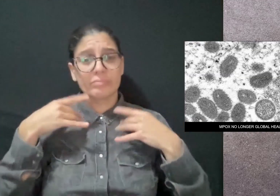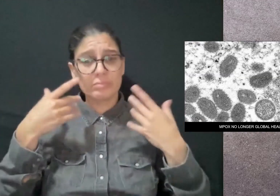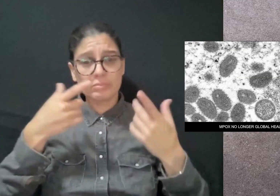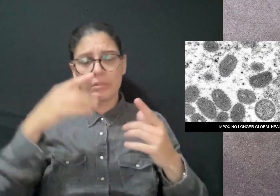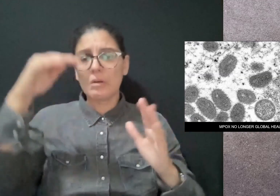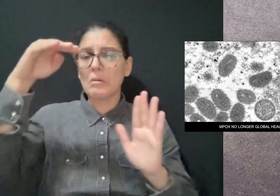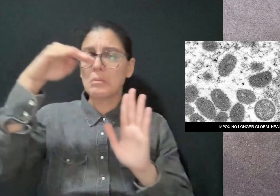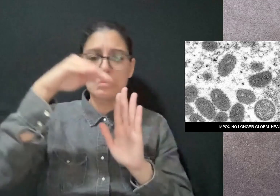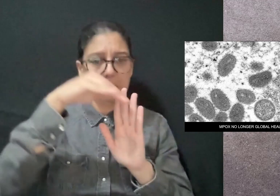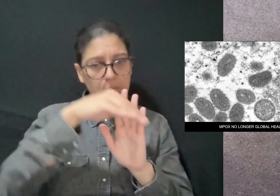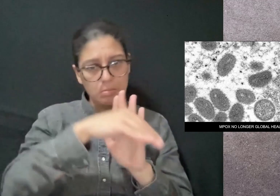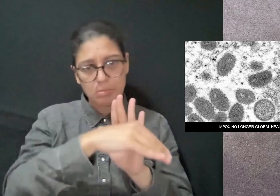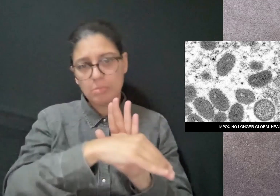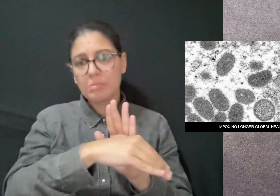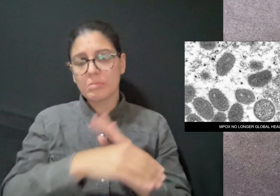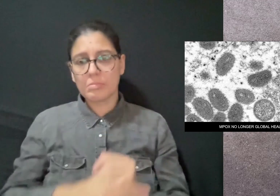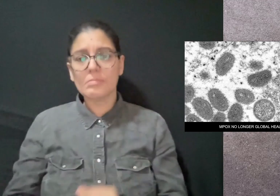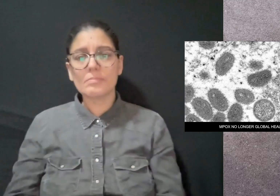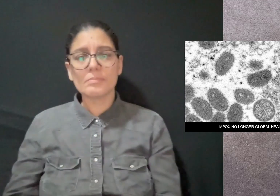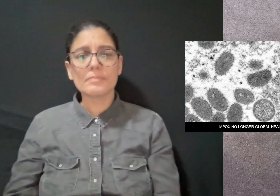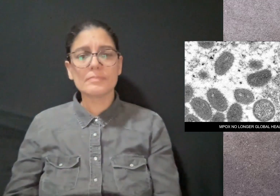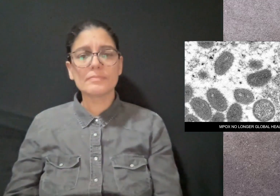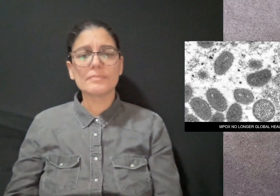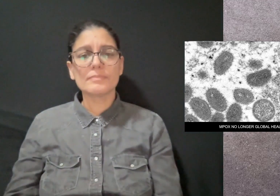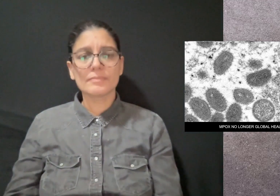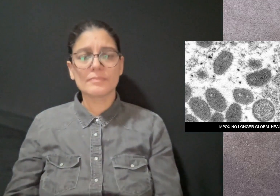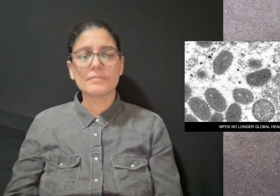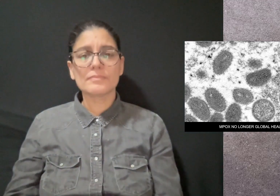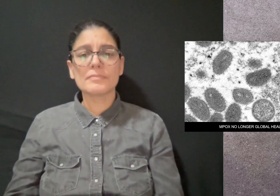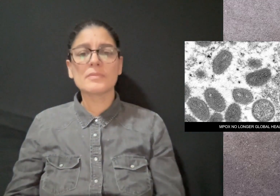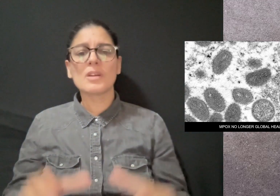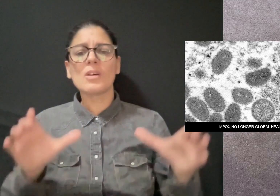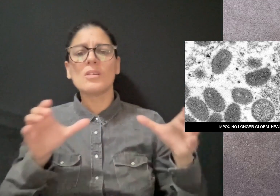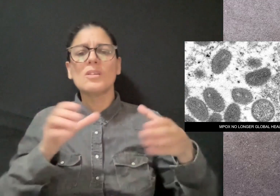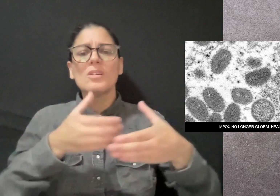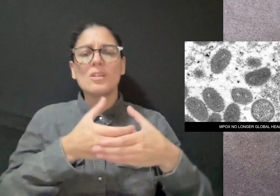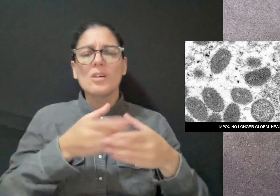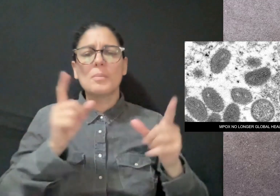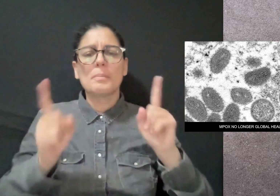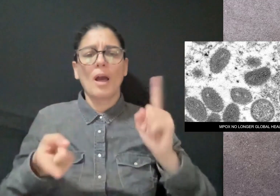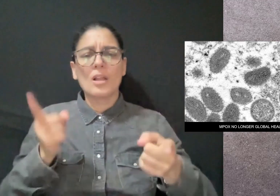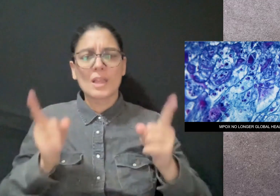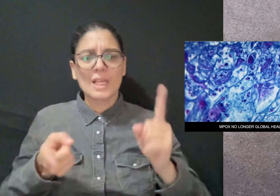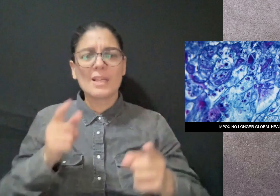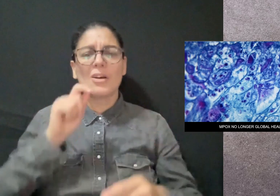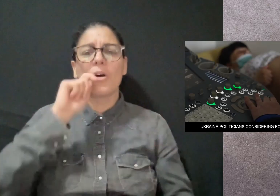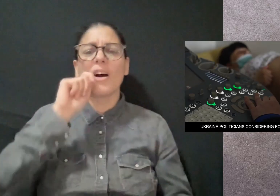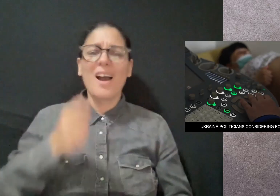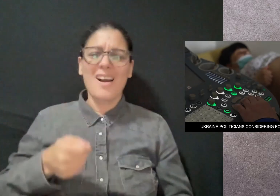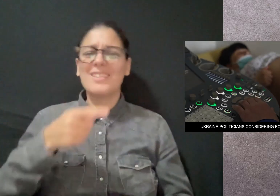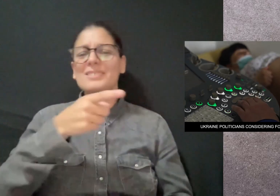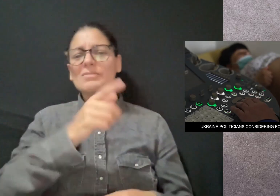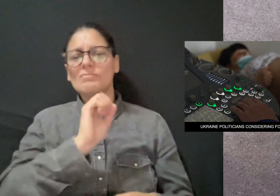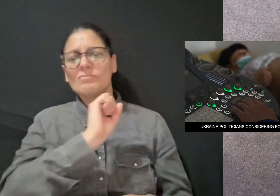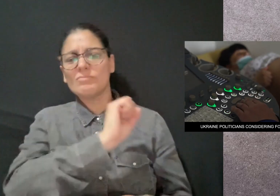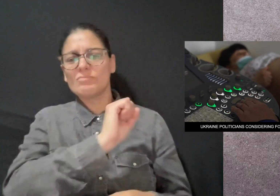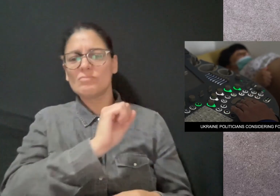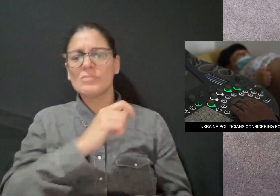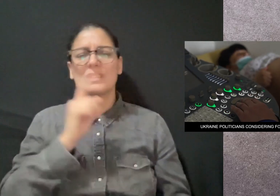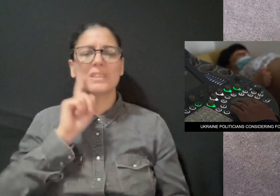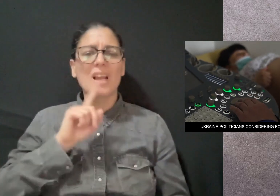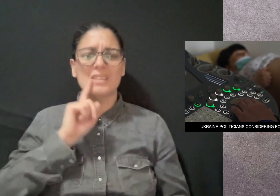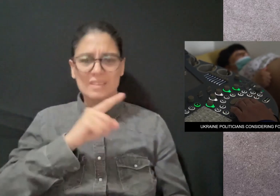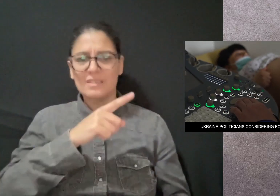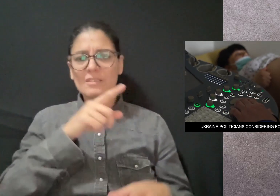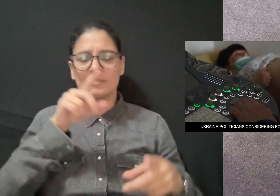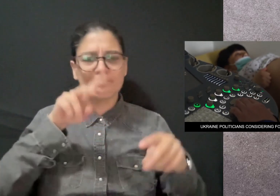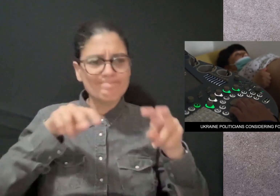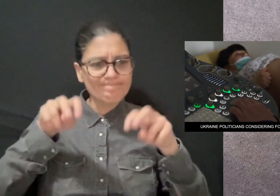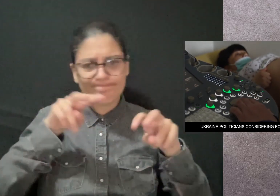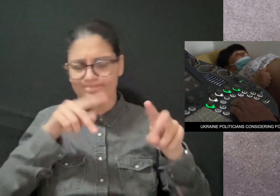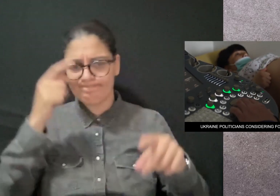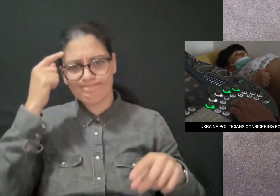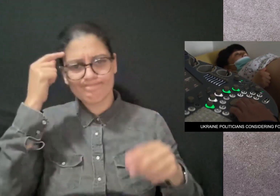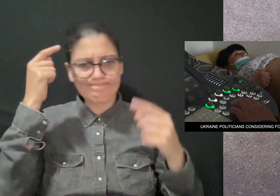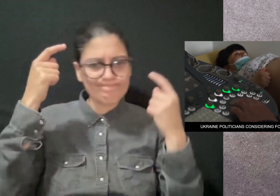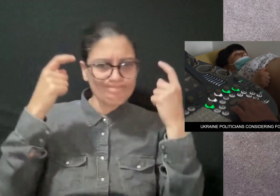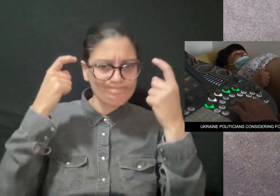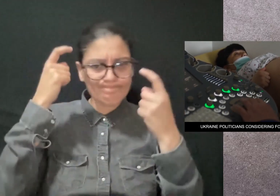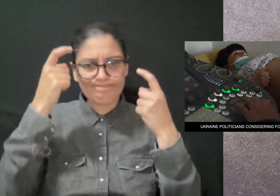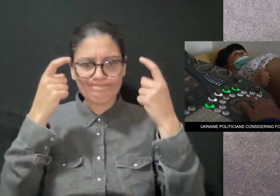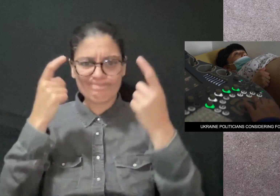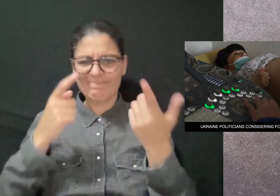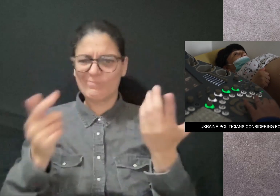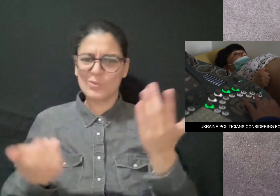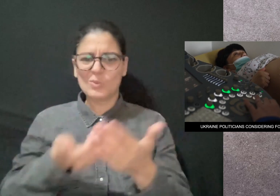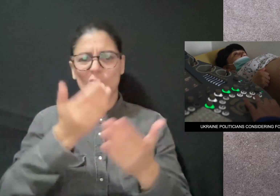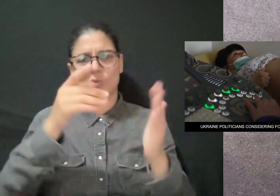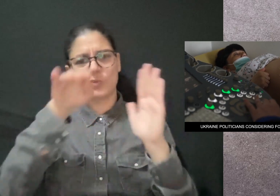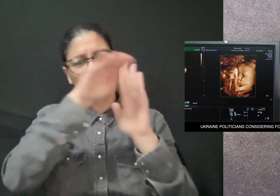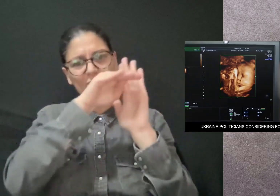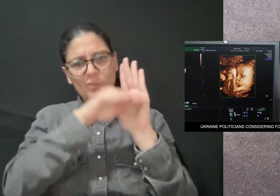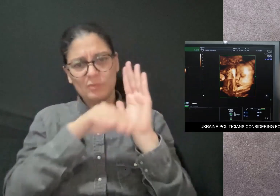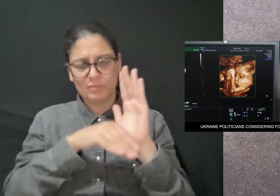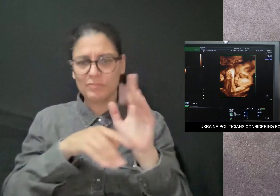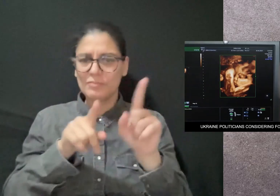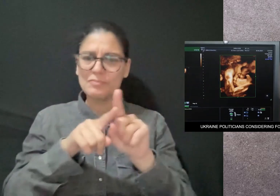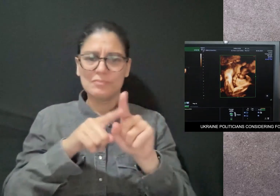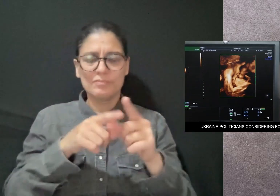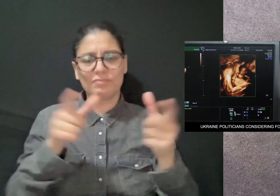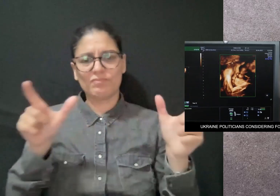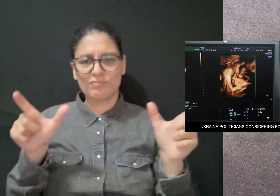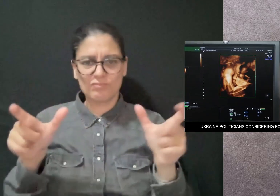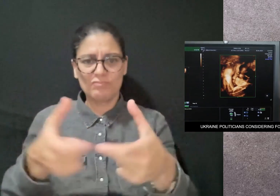down a group of Ukrainian politicians from Zelensky's party is seeking to pass a law